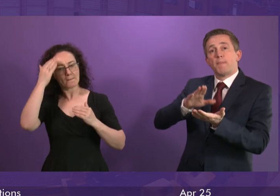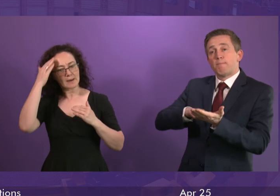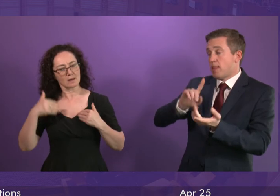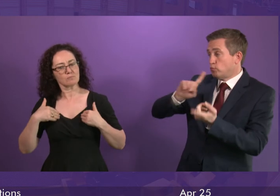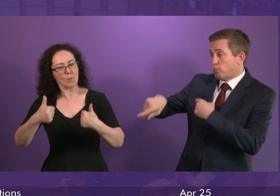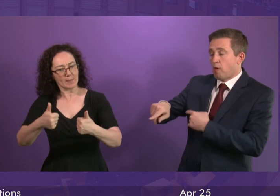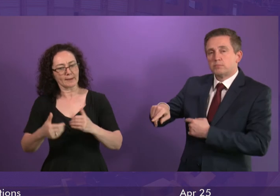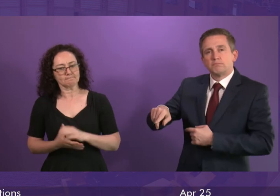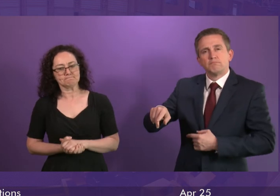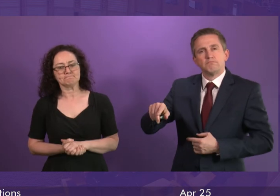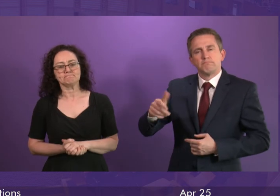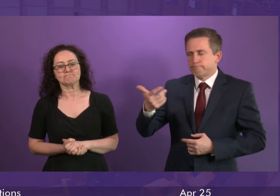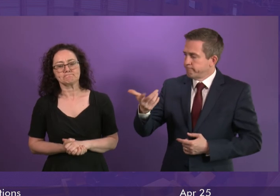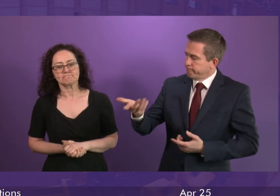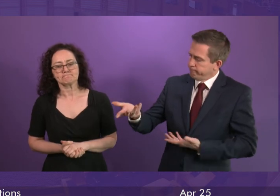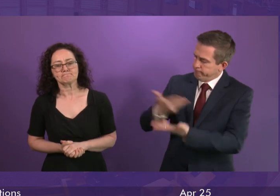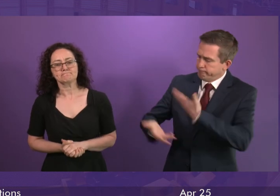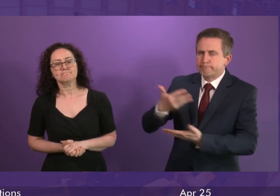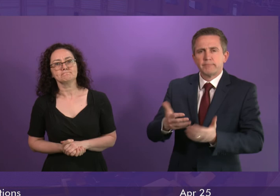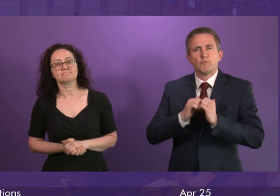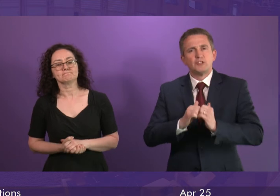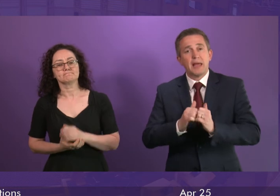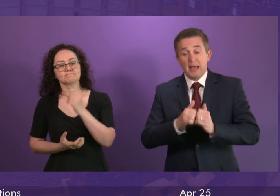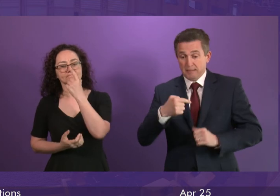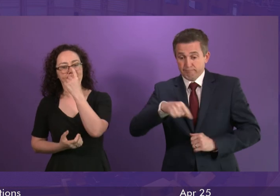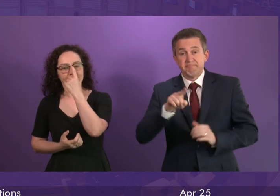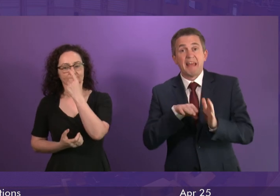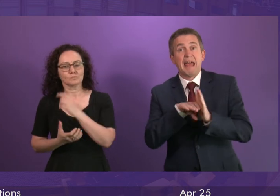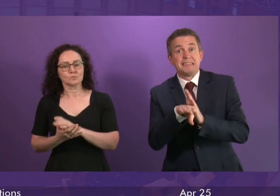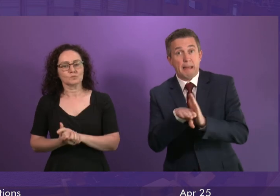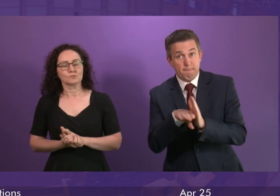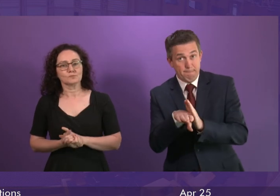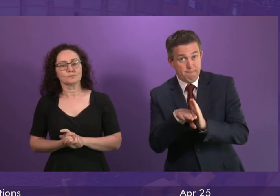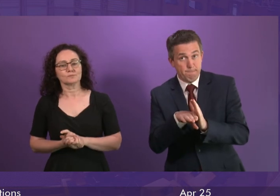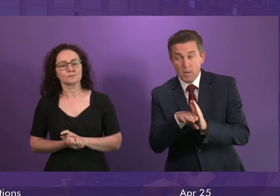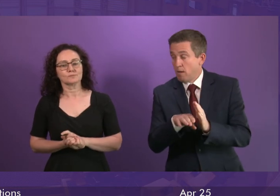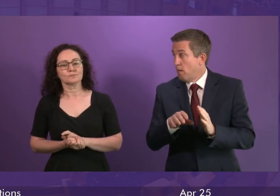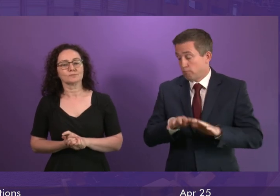As the First Minister knows, the exam season is now upon us. Does the First Minister share